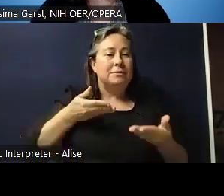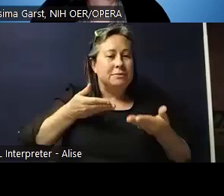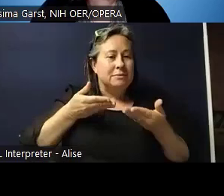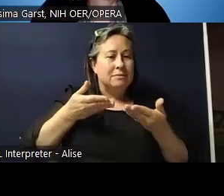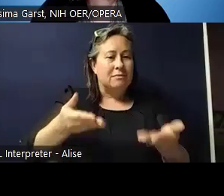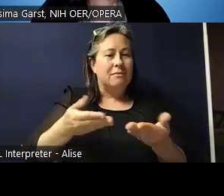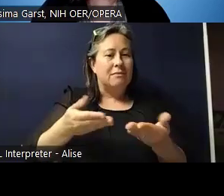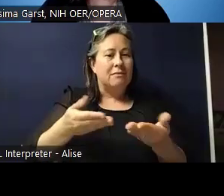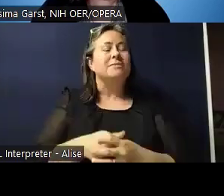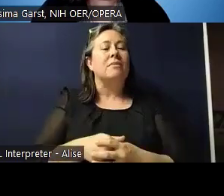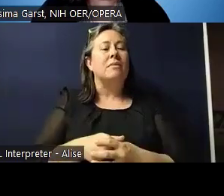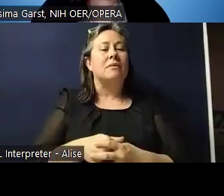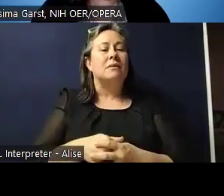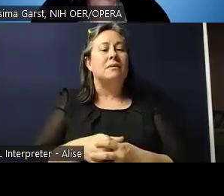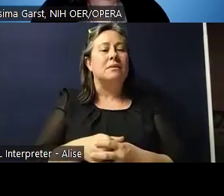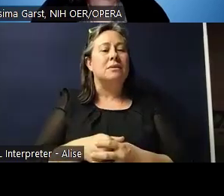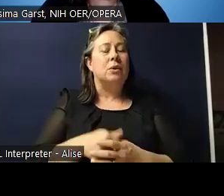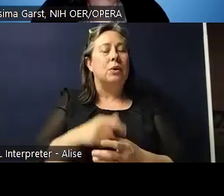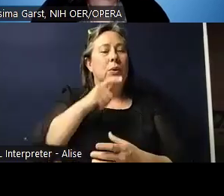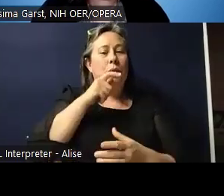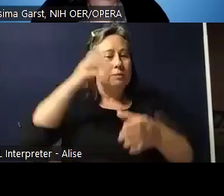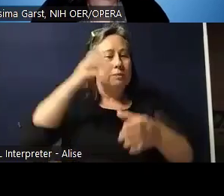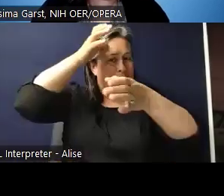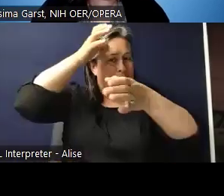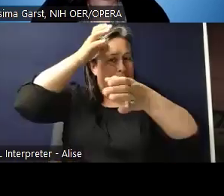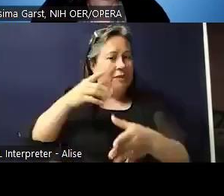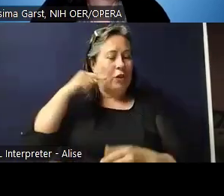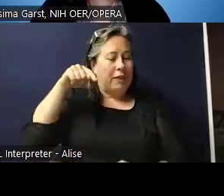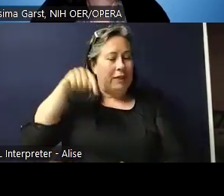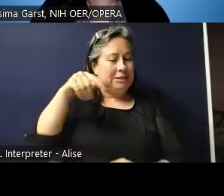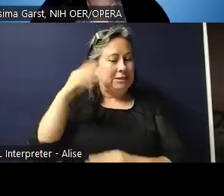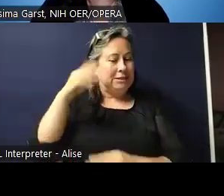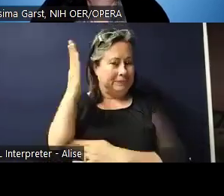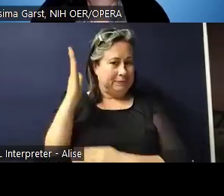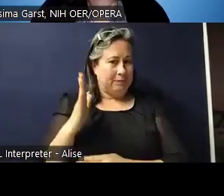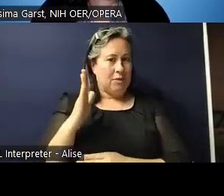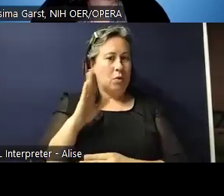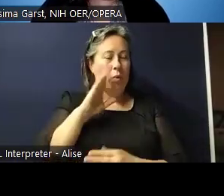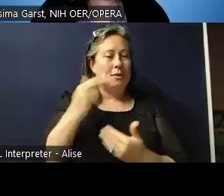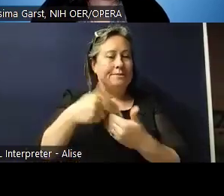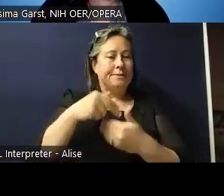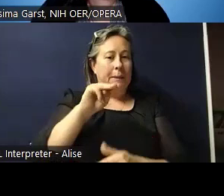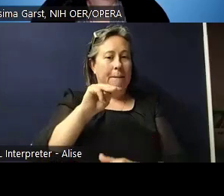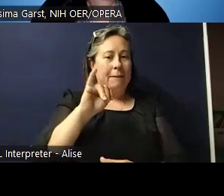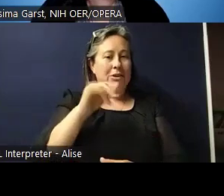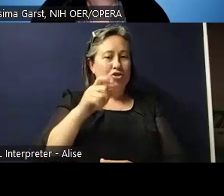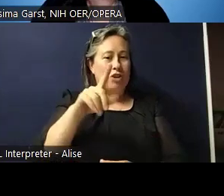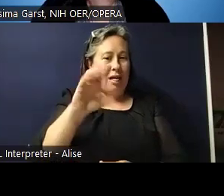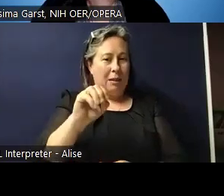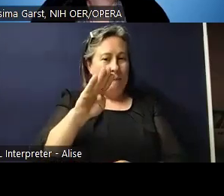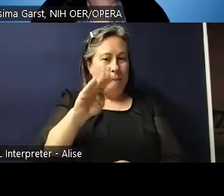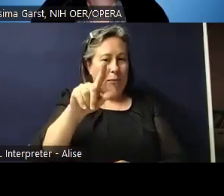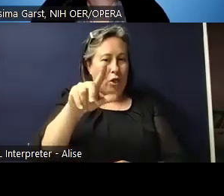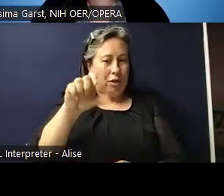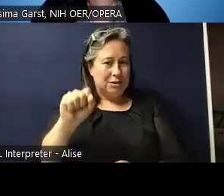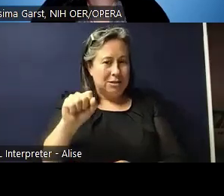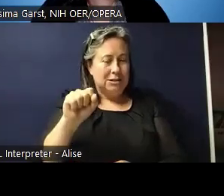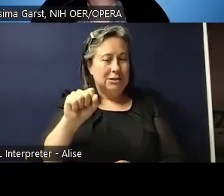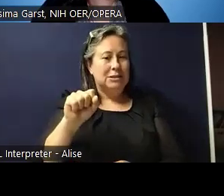Now, let me introduce you to our experts for this presentation. We will be joined by Michelle Bulls, the director of the NIH Office of Policy